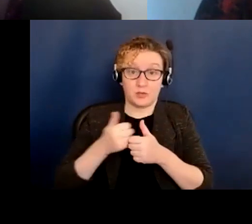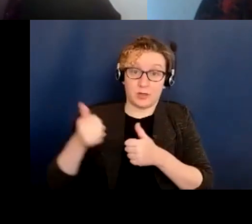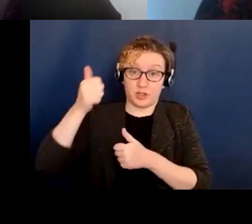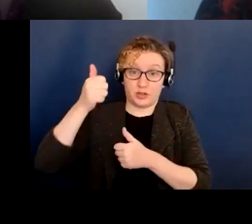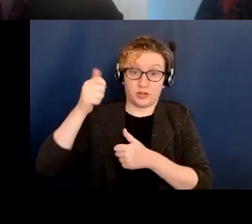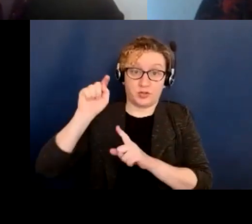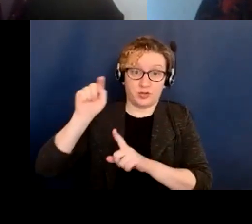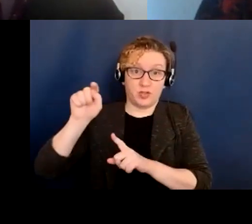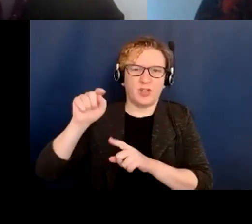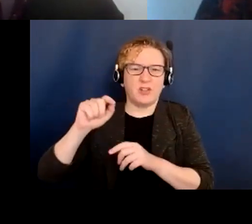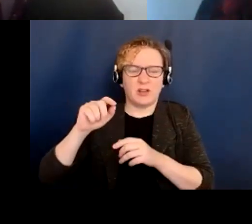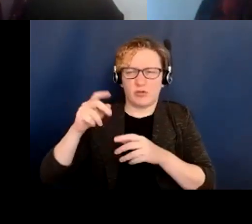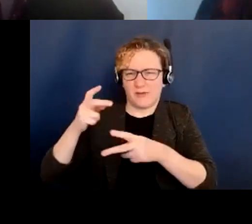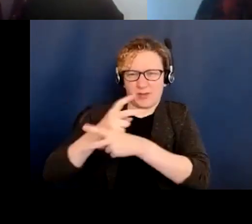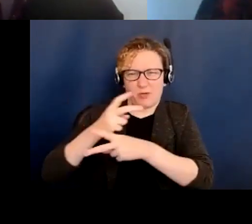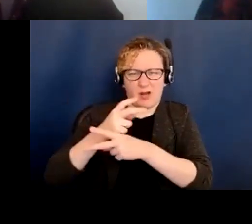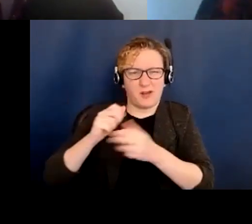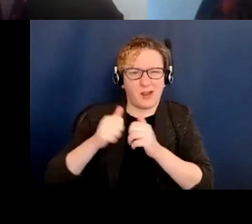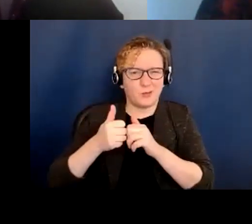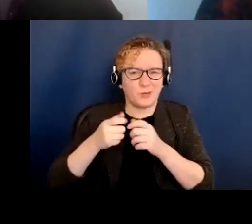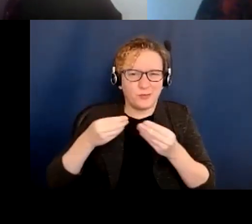That is great.